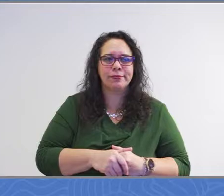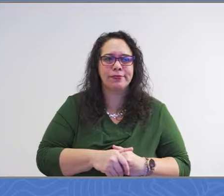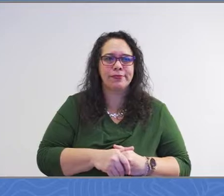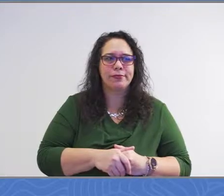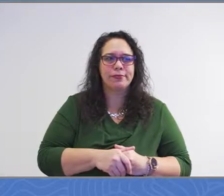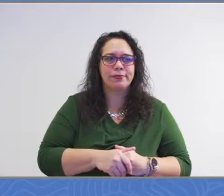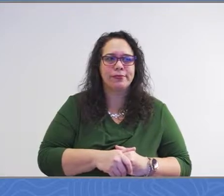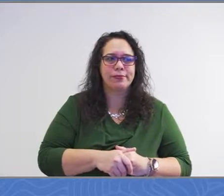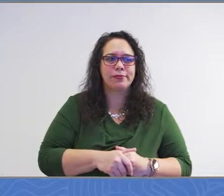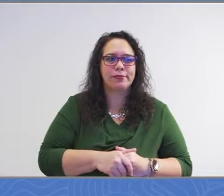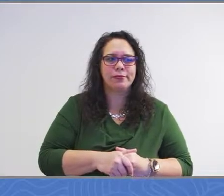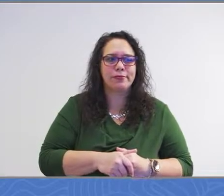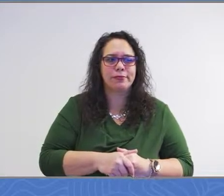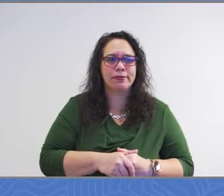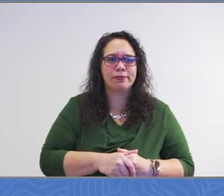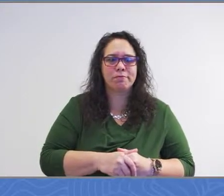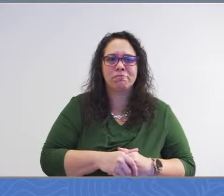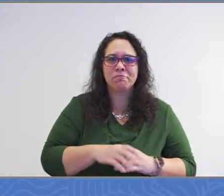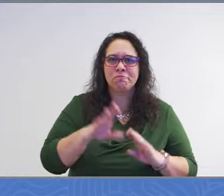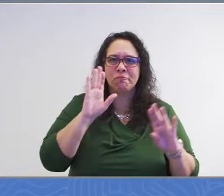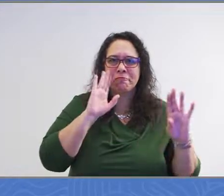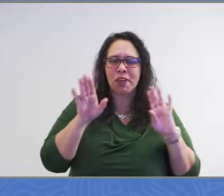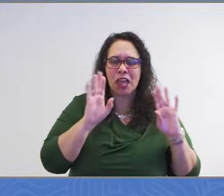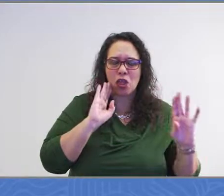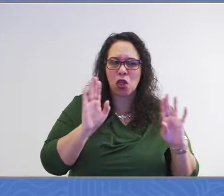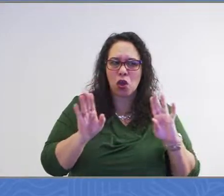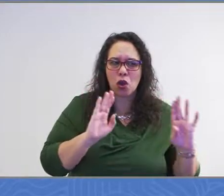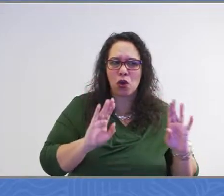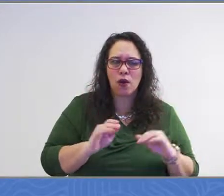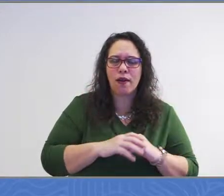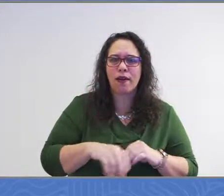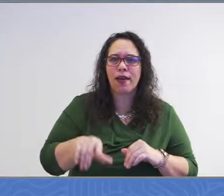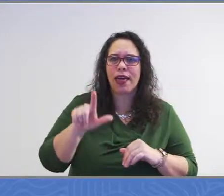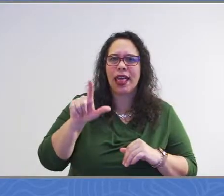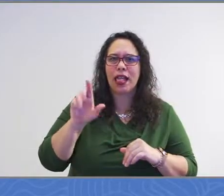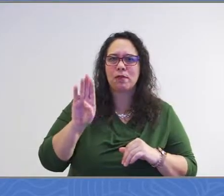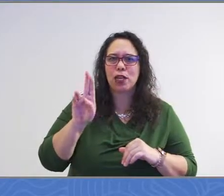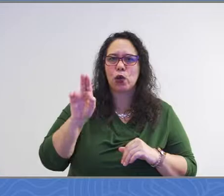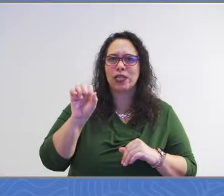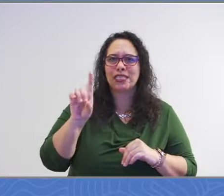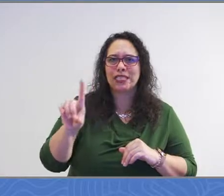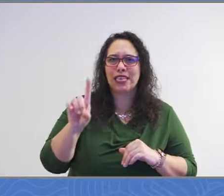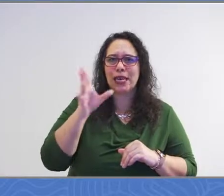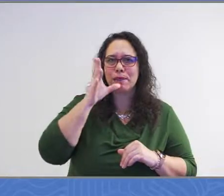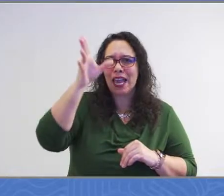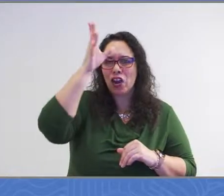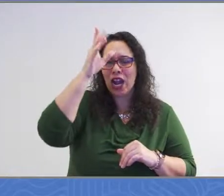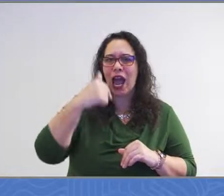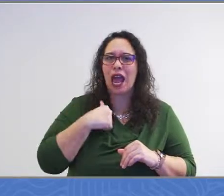Hello, my name is Julian Tatum, I'm at LBUSD parent and I am speaking on agenda item